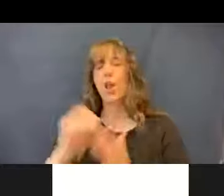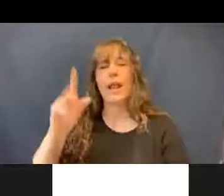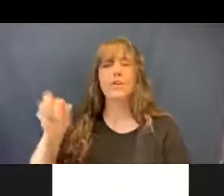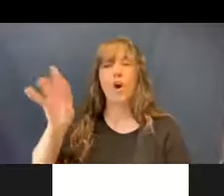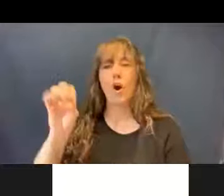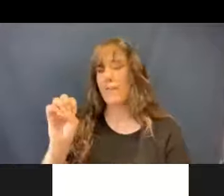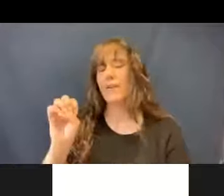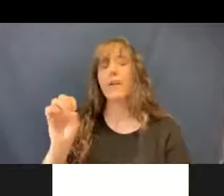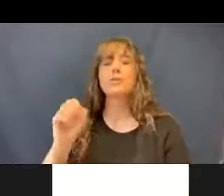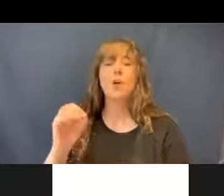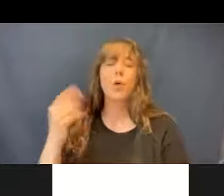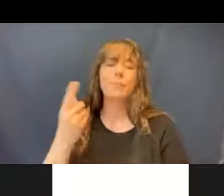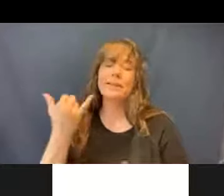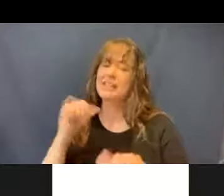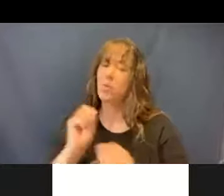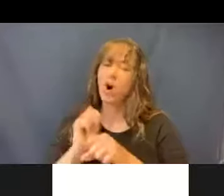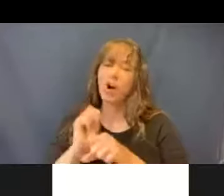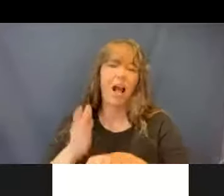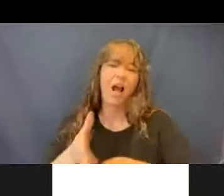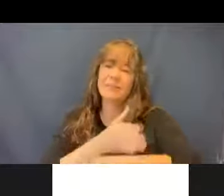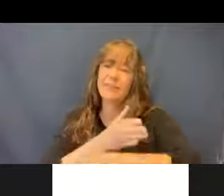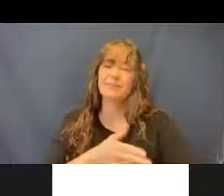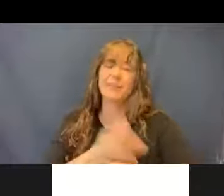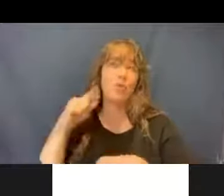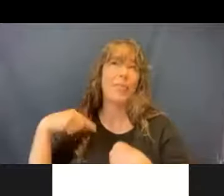this day. But I highly use lip reading as well.